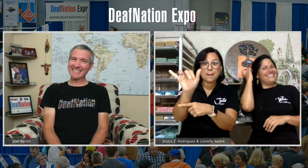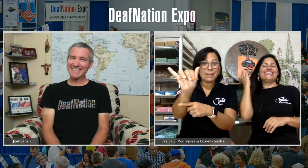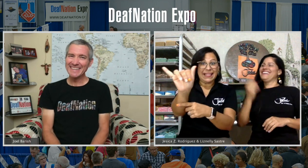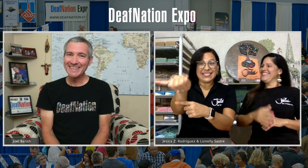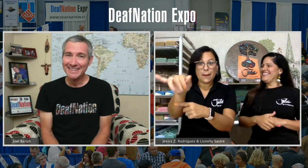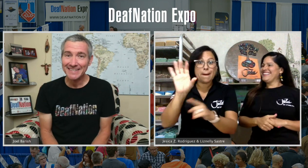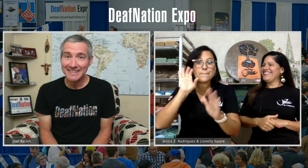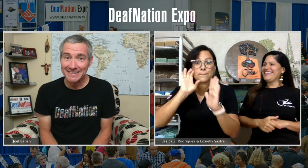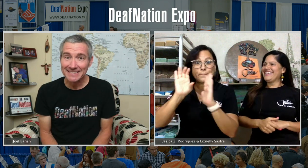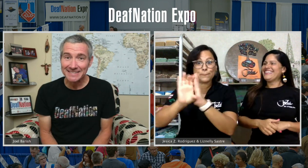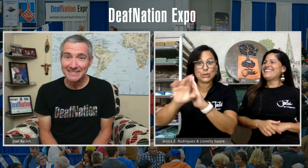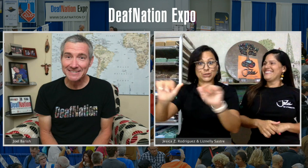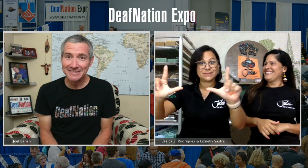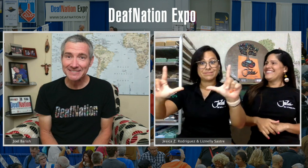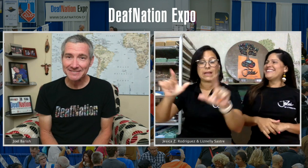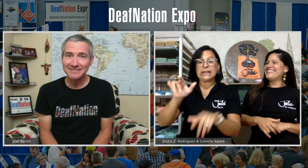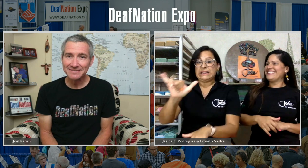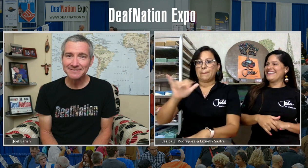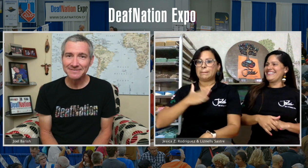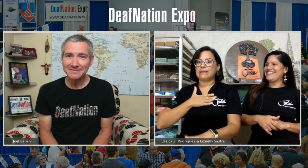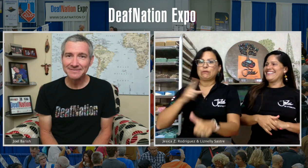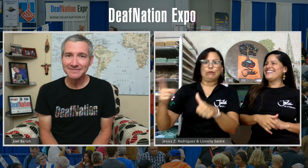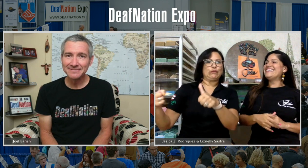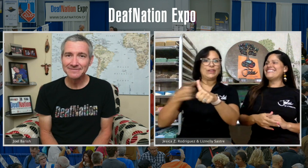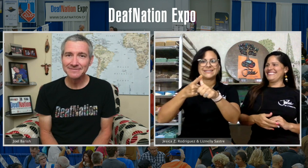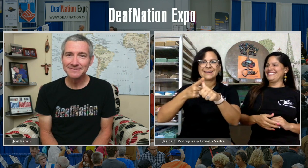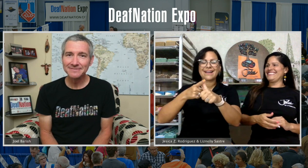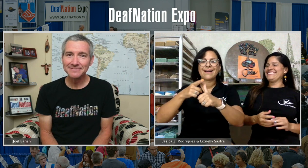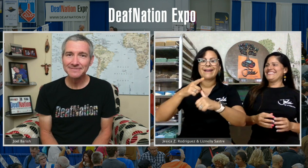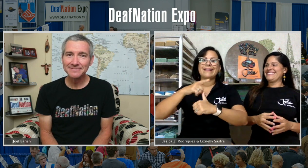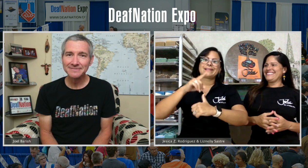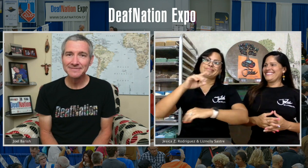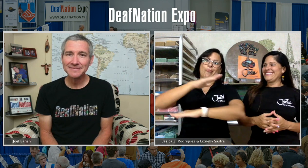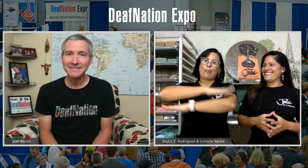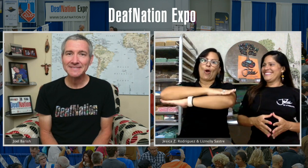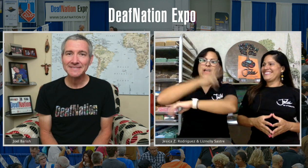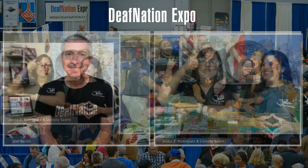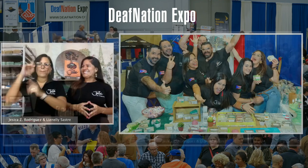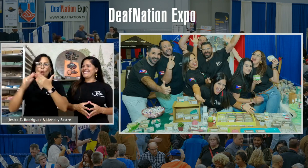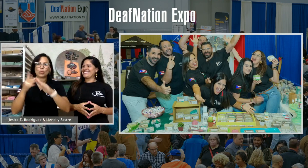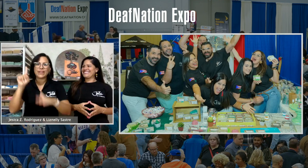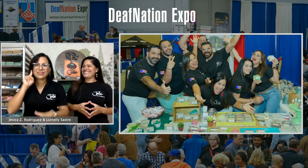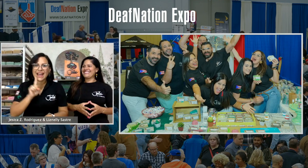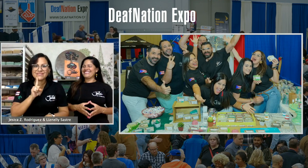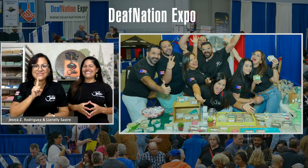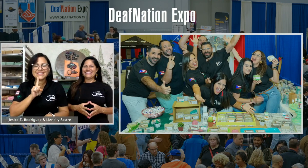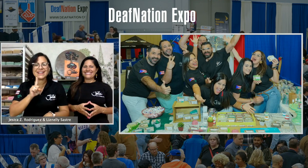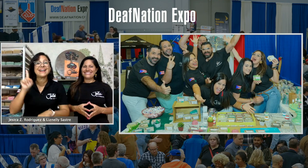That picture… That’s my first booth for the Deaf community